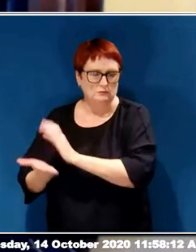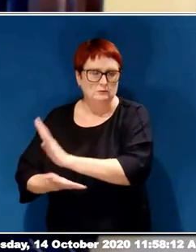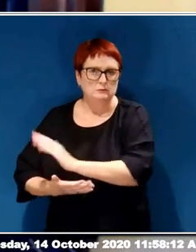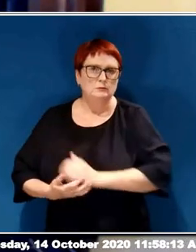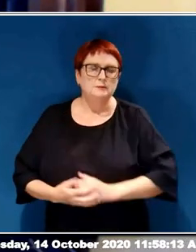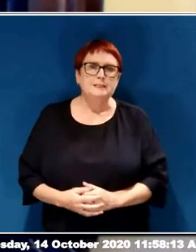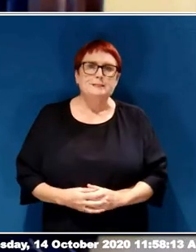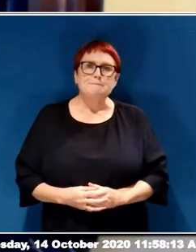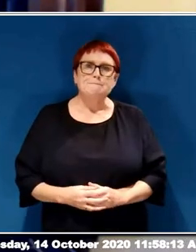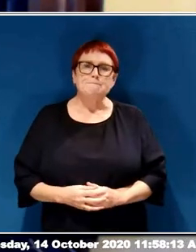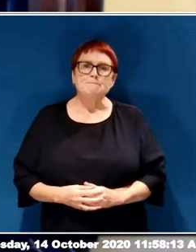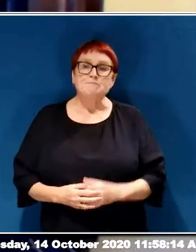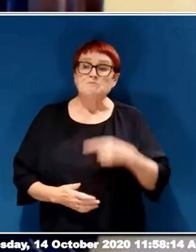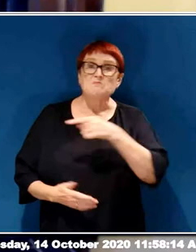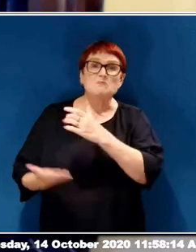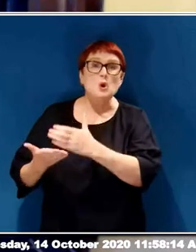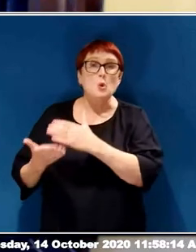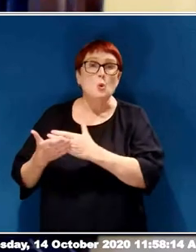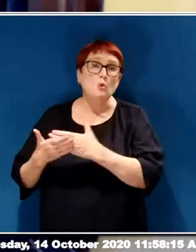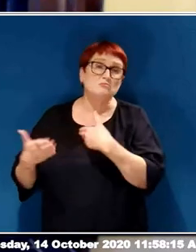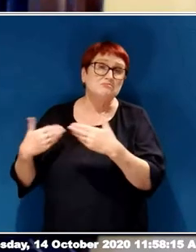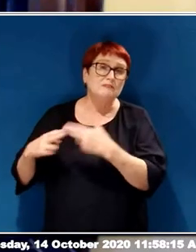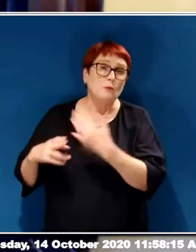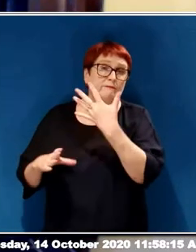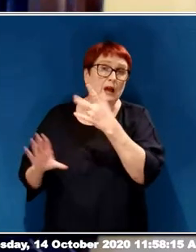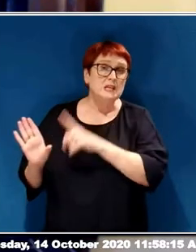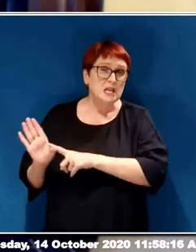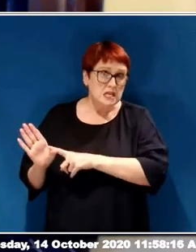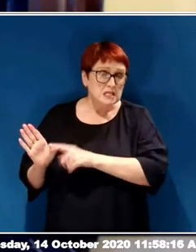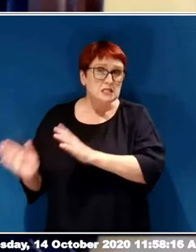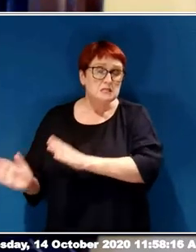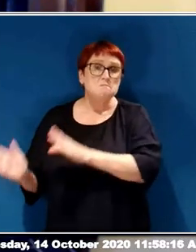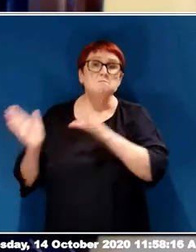I also since - overlapping with that and since then - I've developed,